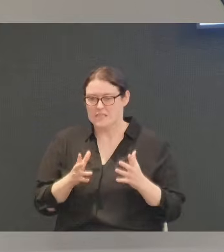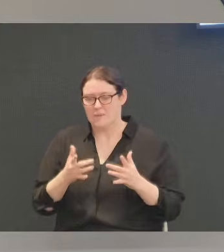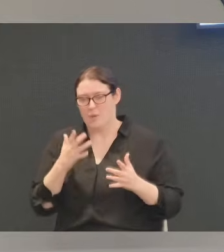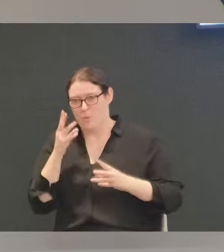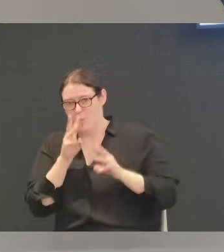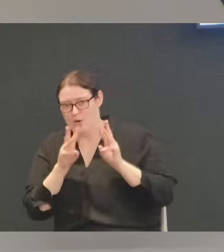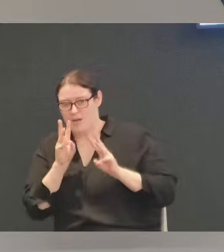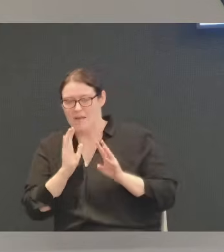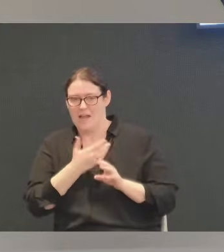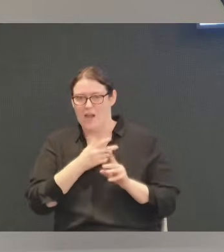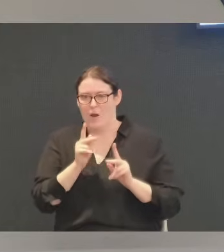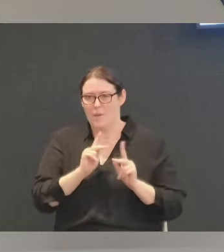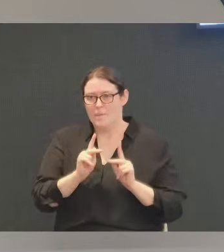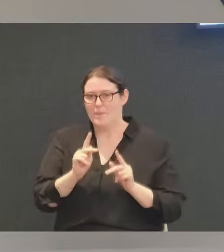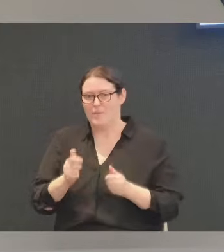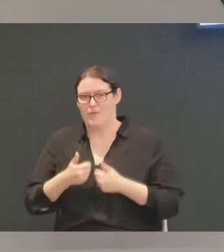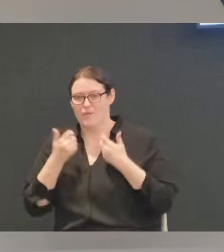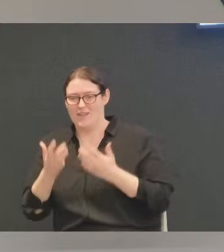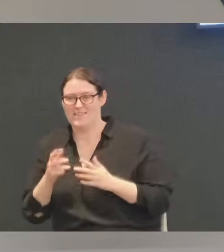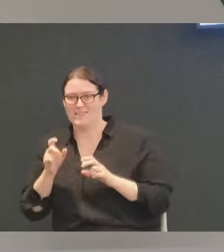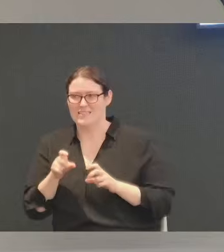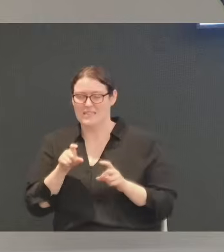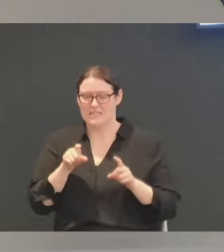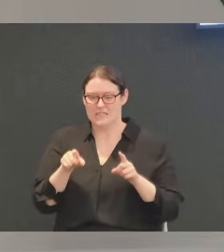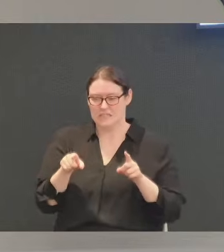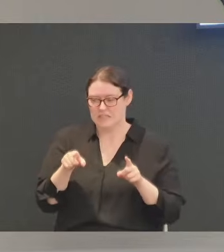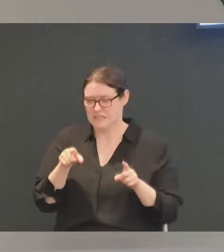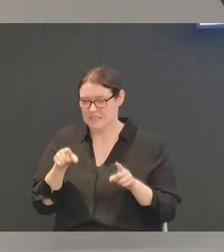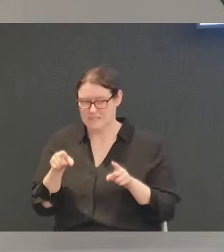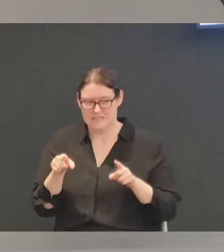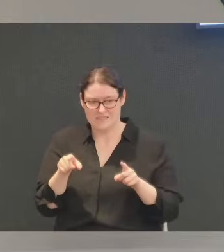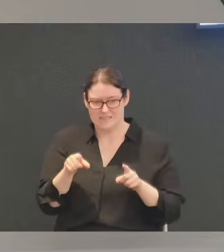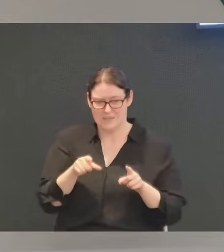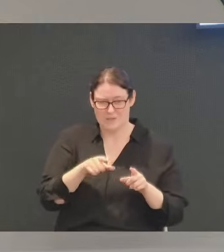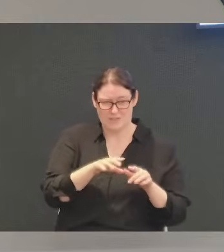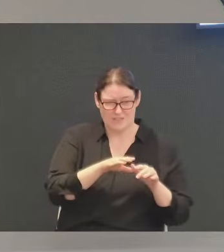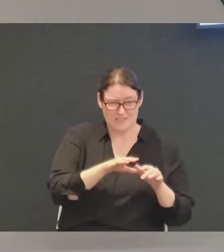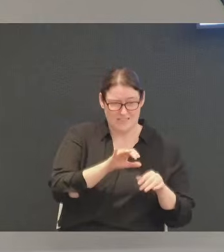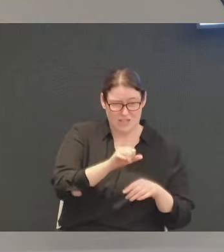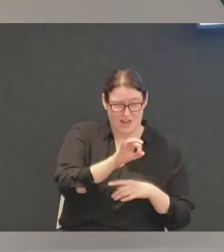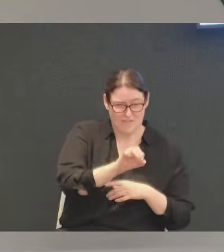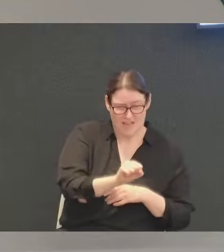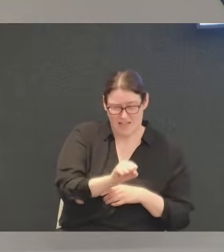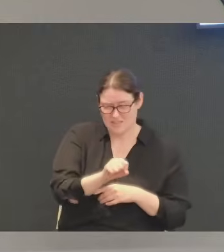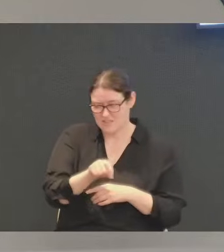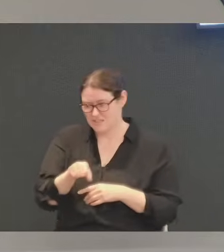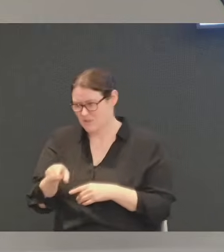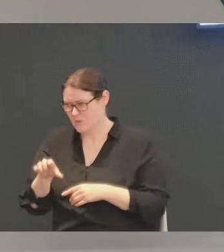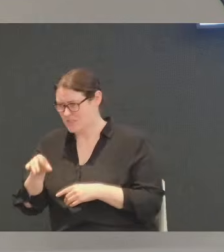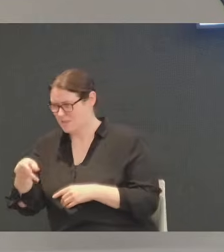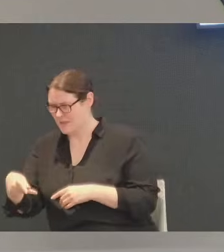people, our residents have to look at the option of like which children do we support? We want to